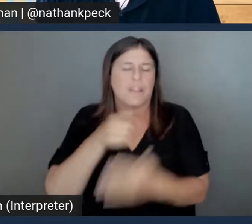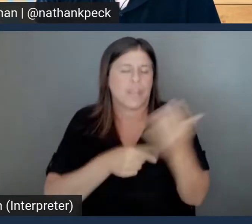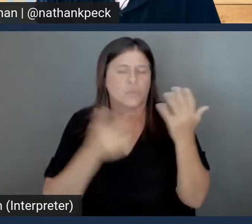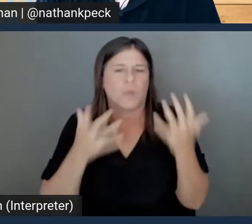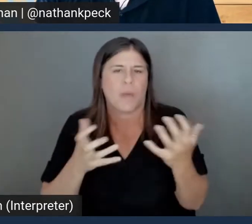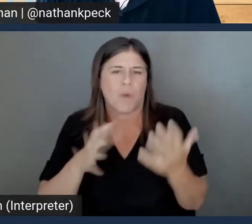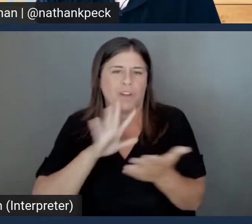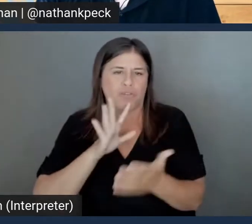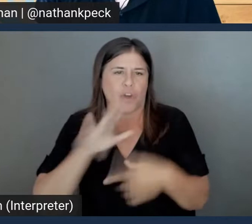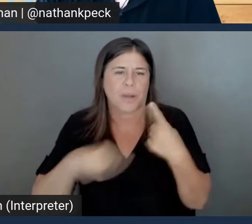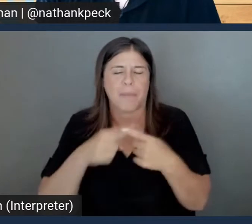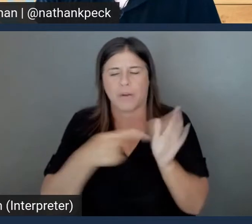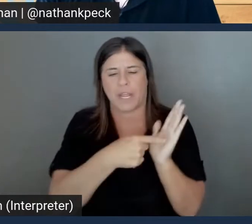and show live in action.